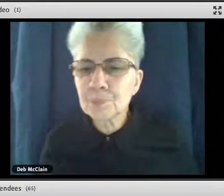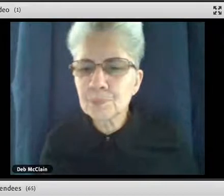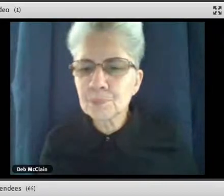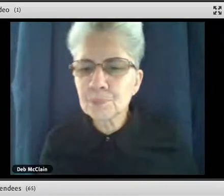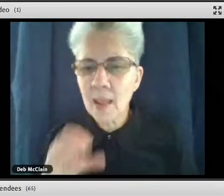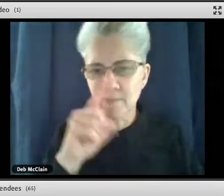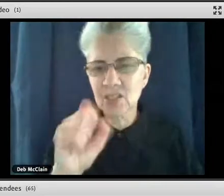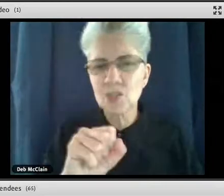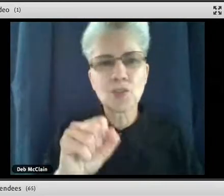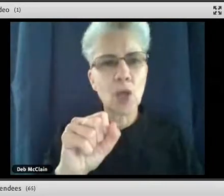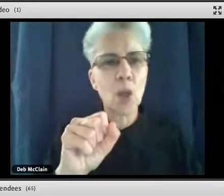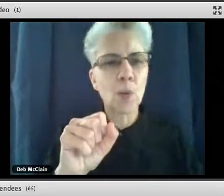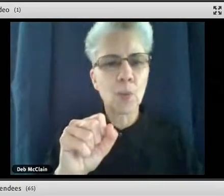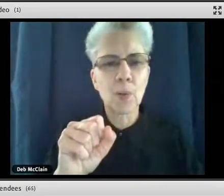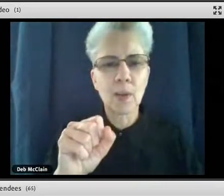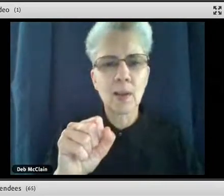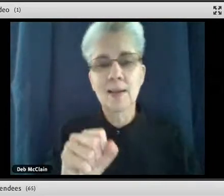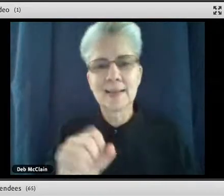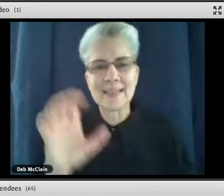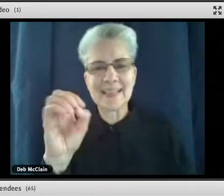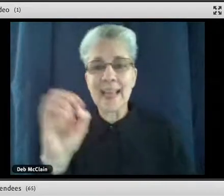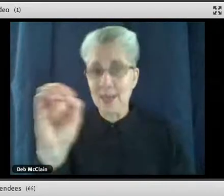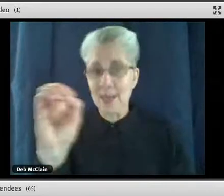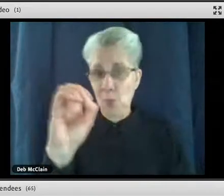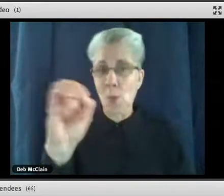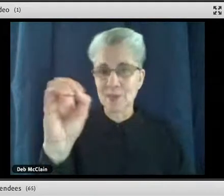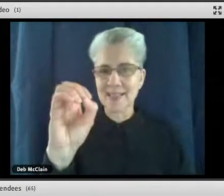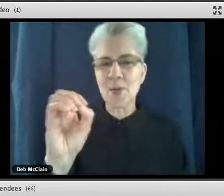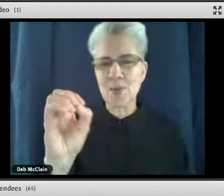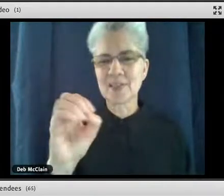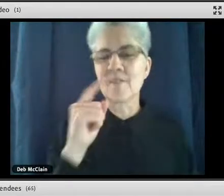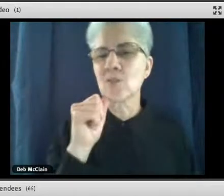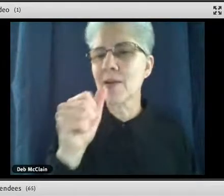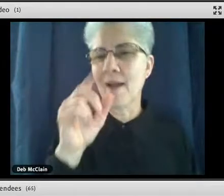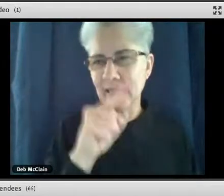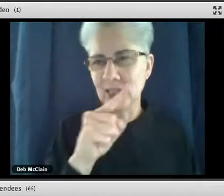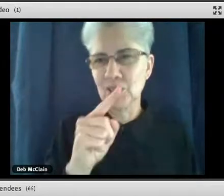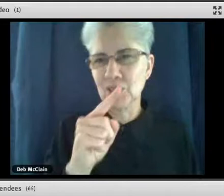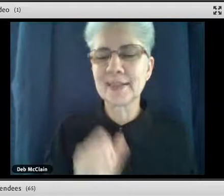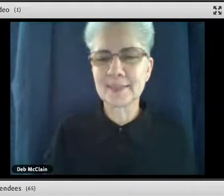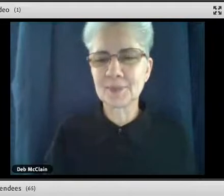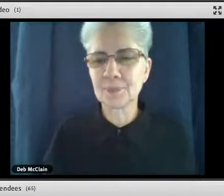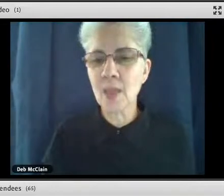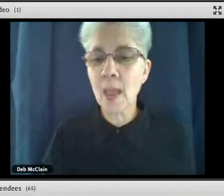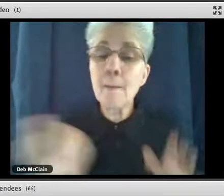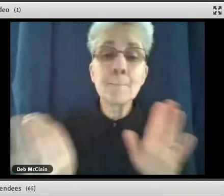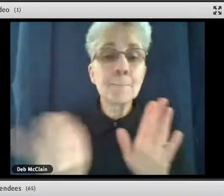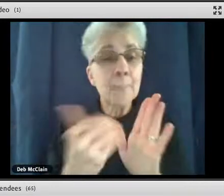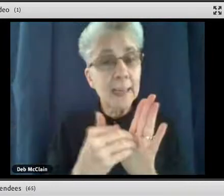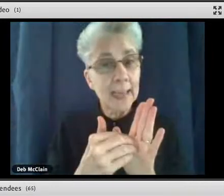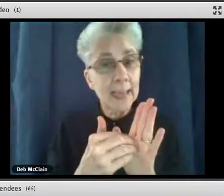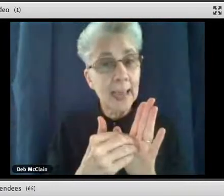Yeah, it is not fiction. So 0.